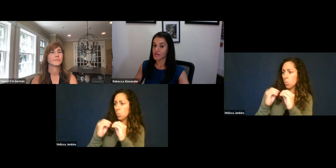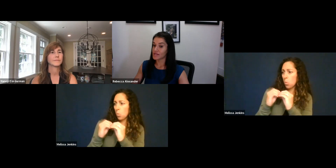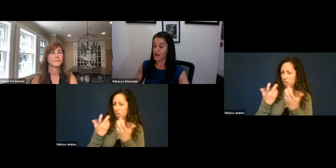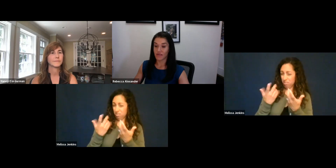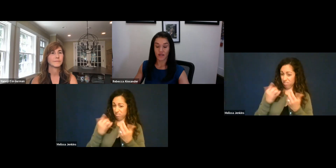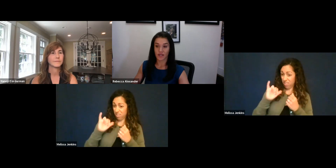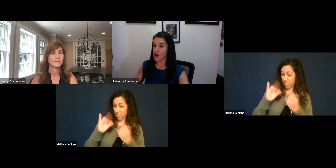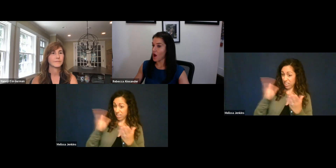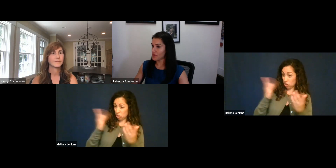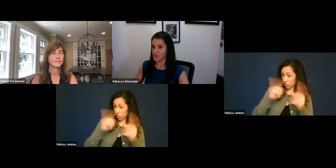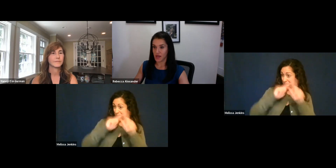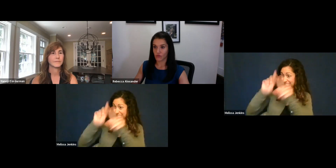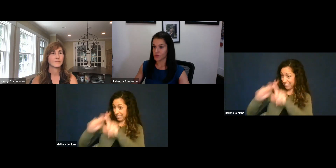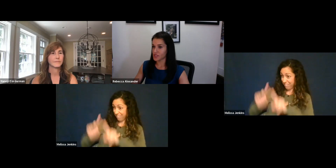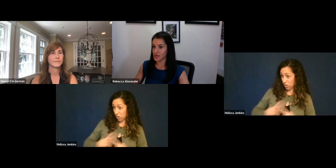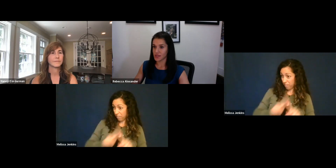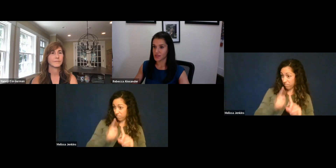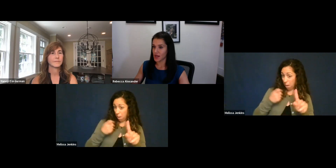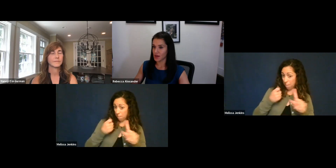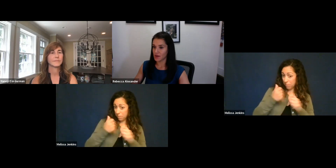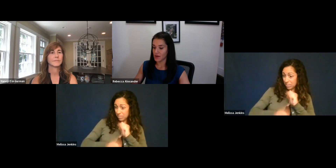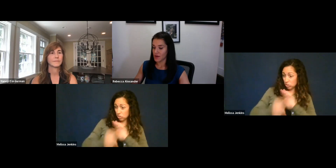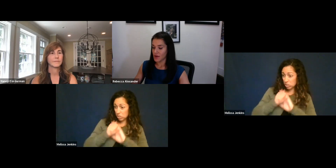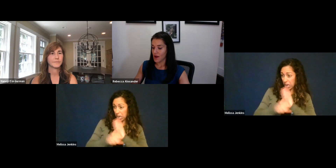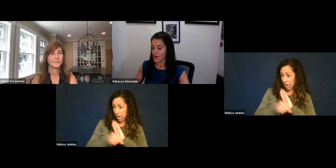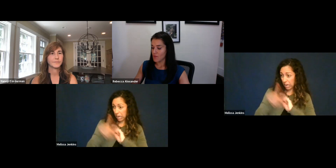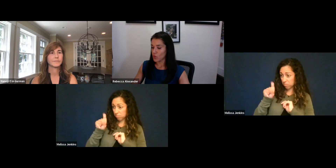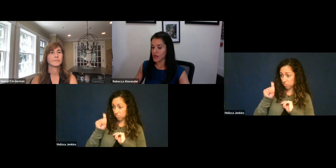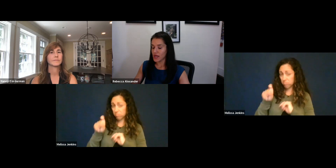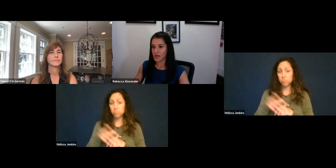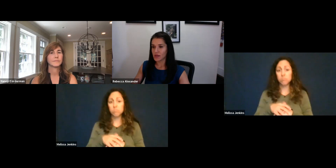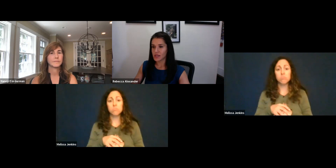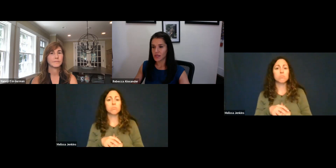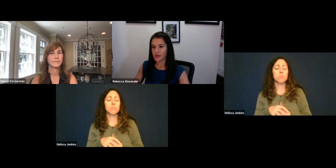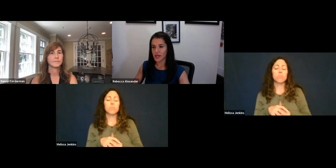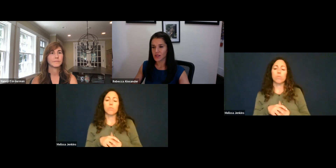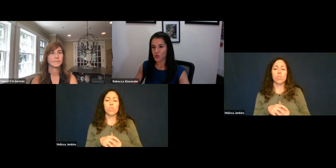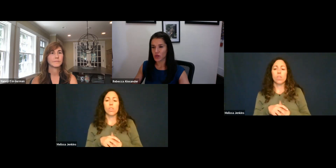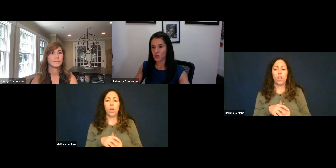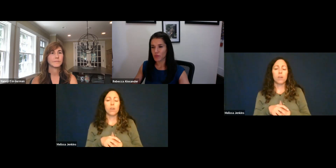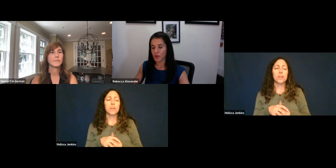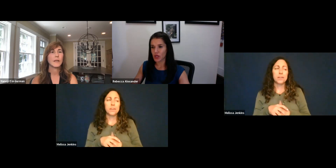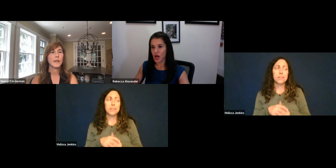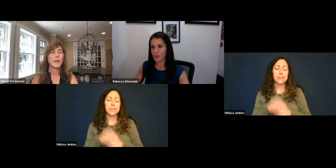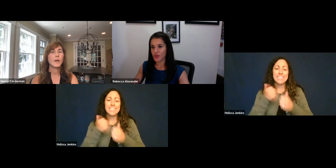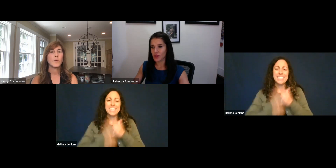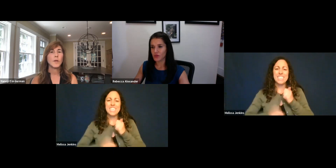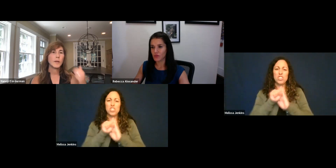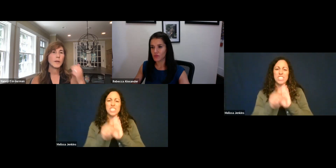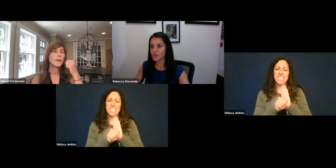It's definitely not the same from state to state. We did-- Nance, where did we put up the?